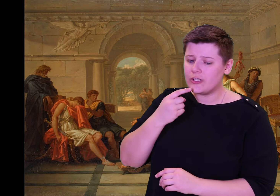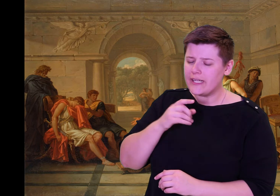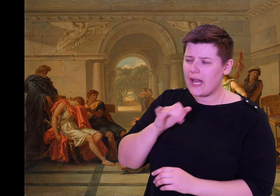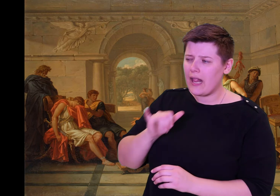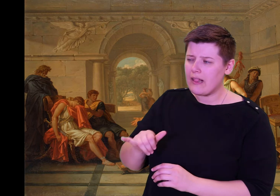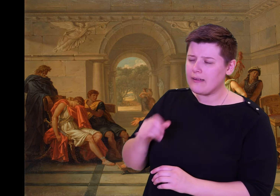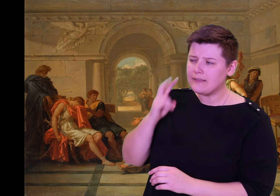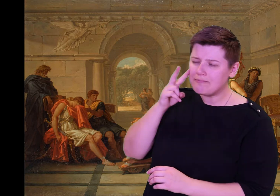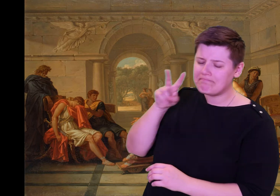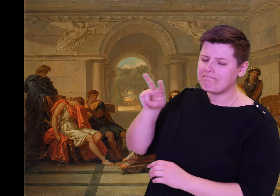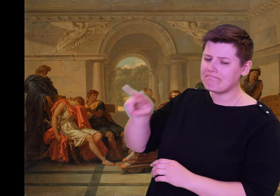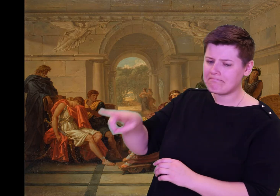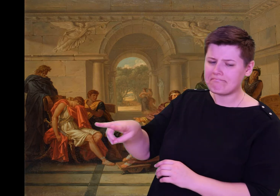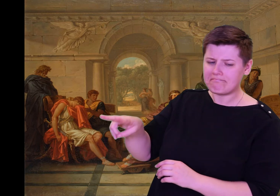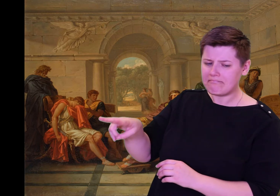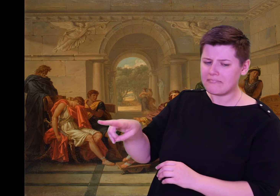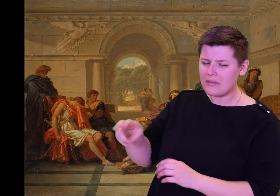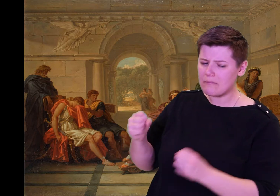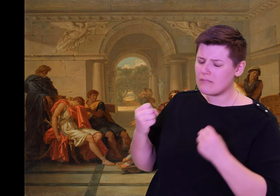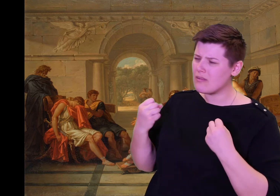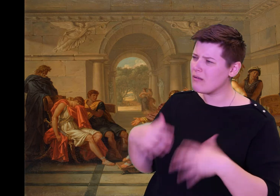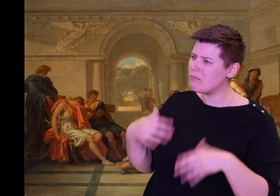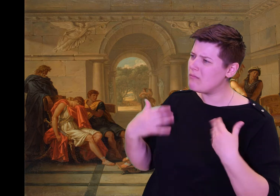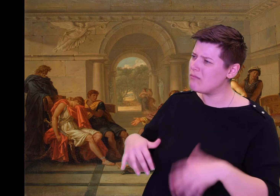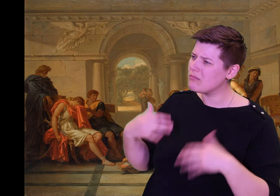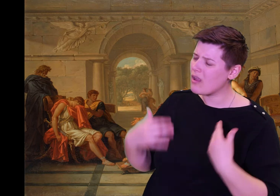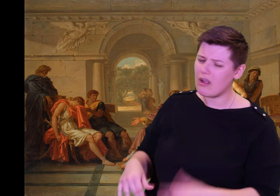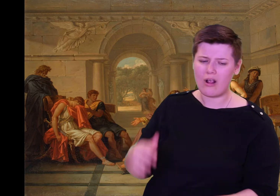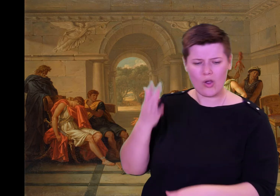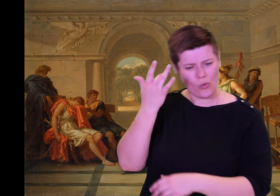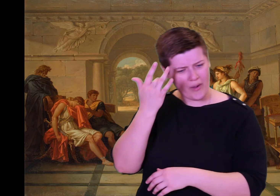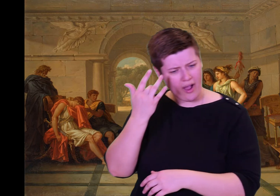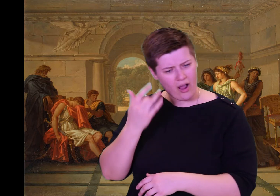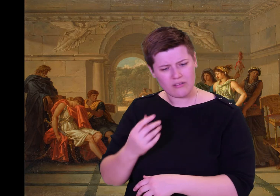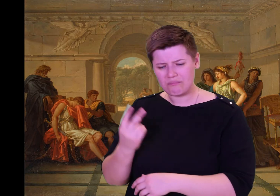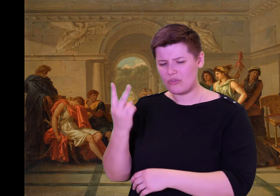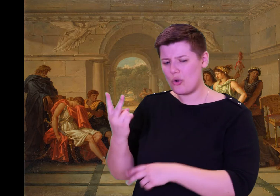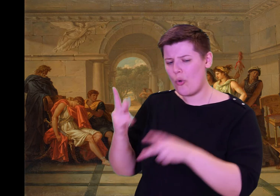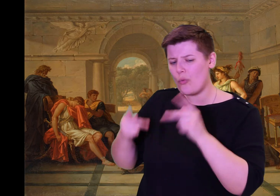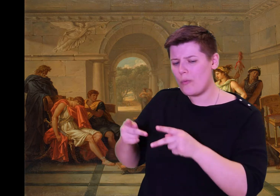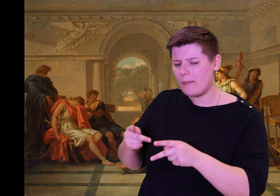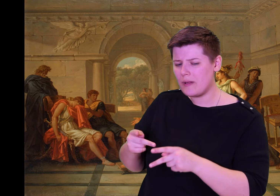As he was hesitating, Helen emerged from her high-ceilinged, fragrant